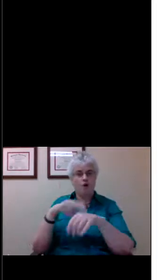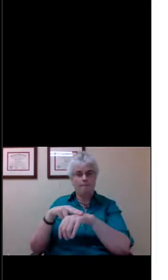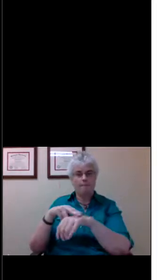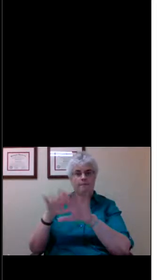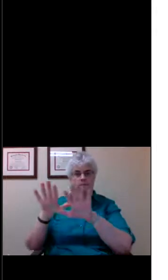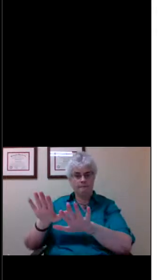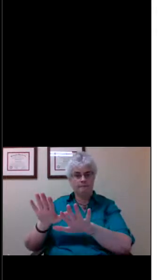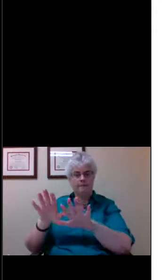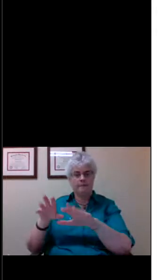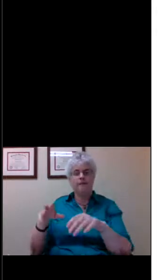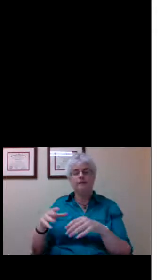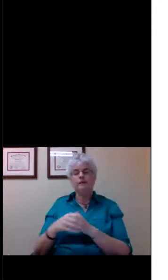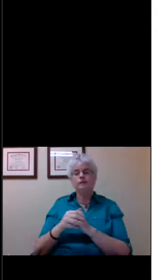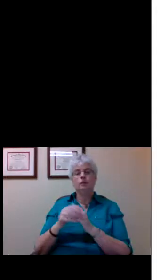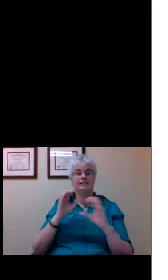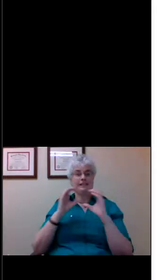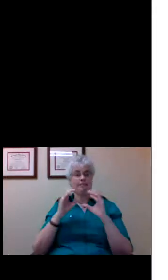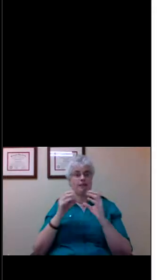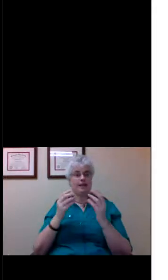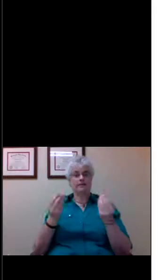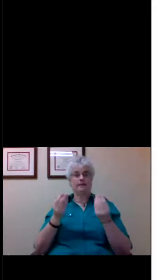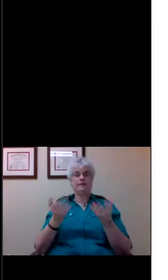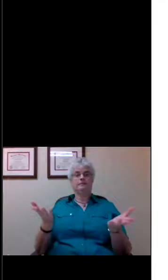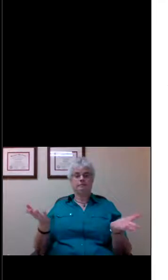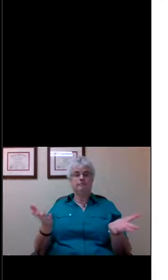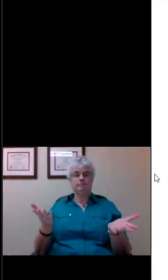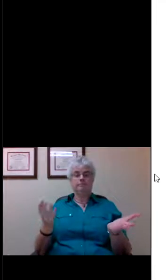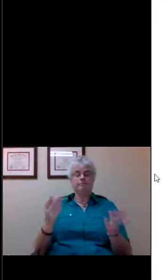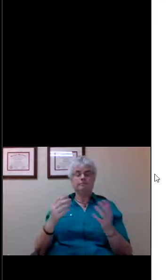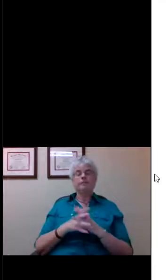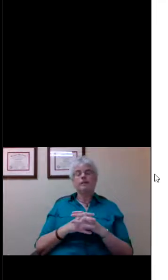expected choice, is the norm that we expect. And so they were able to